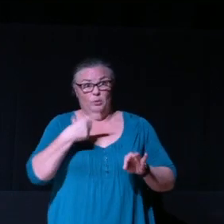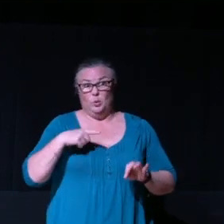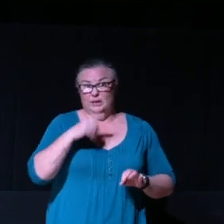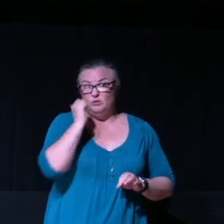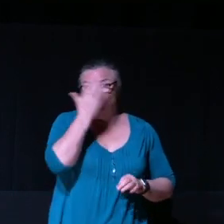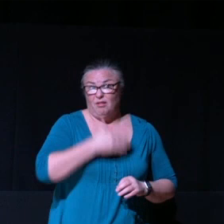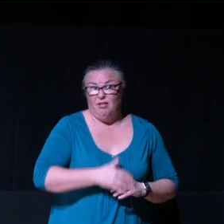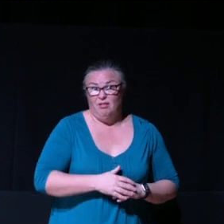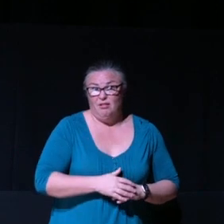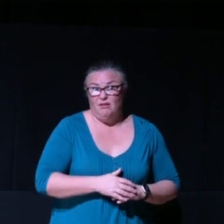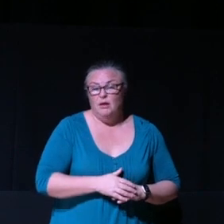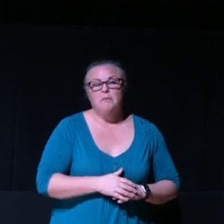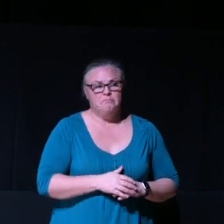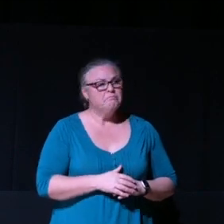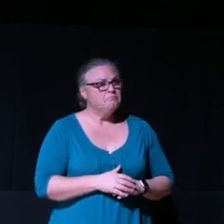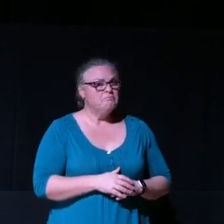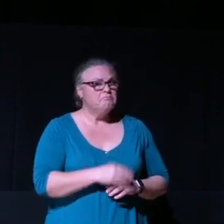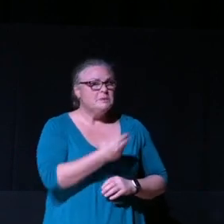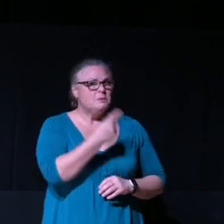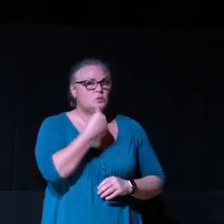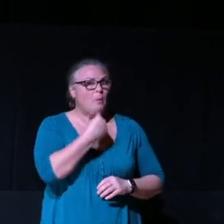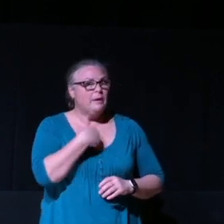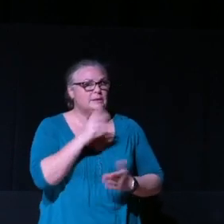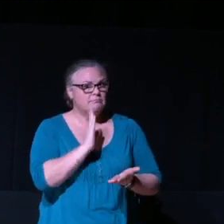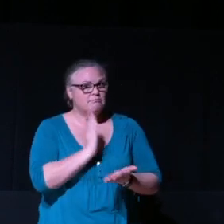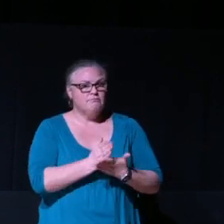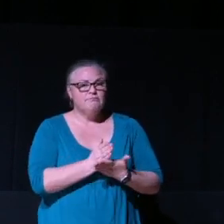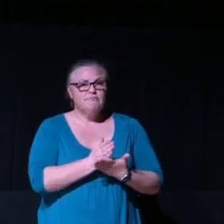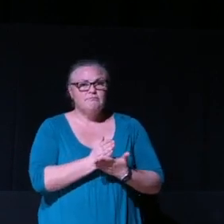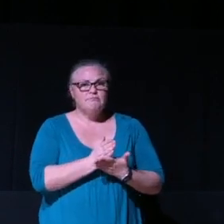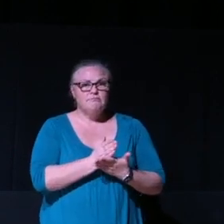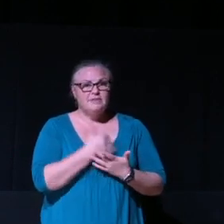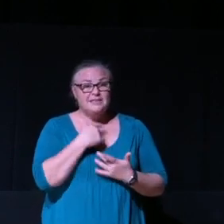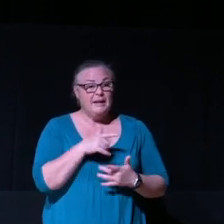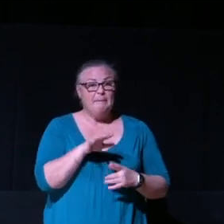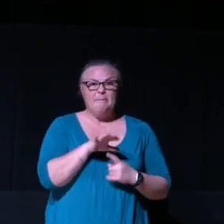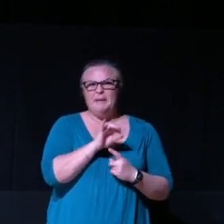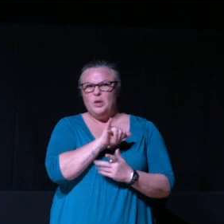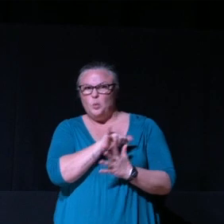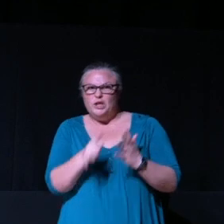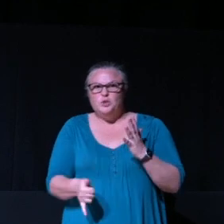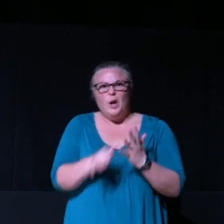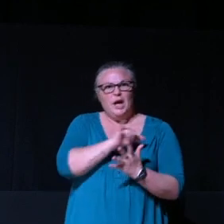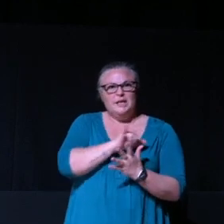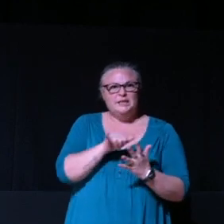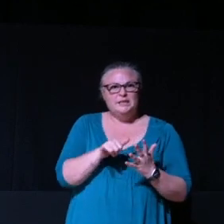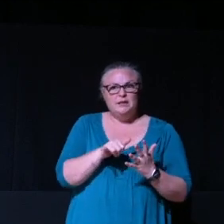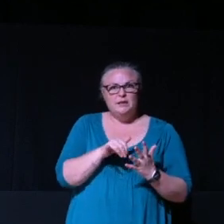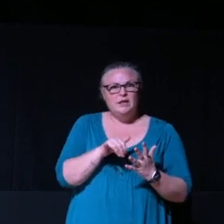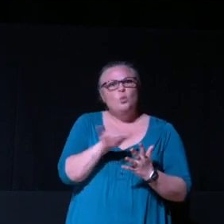we've got this show, pick a role and it's yours. And I've said, no, it's actually really offensive. I've been working for so